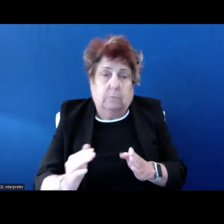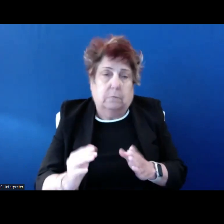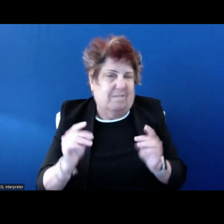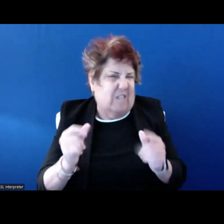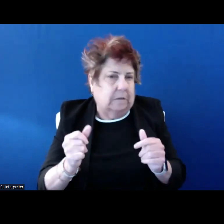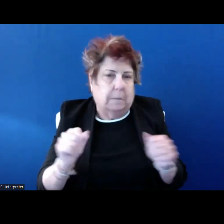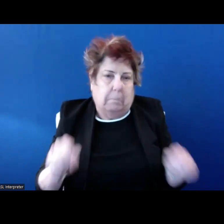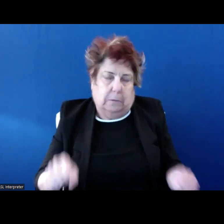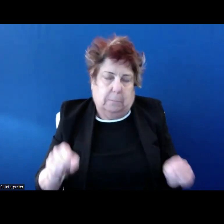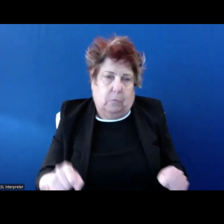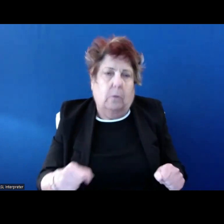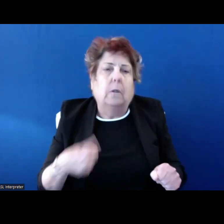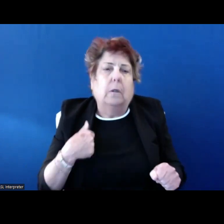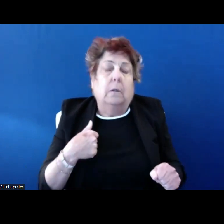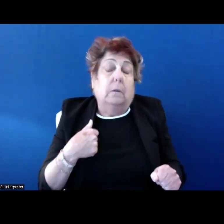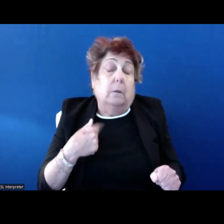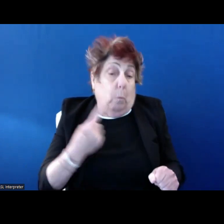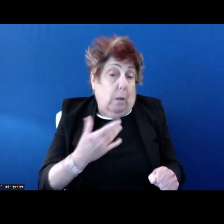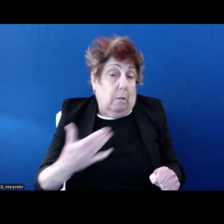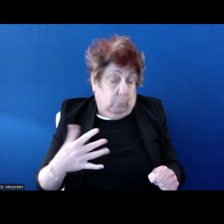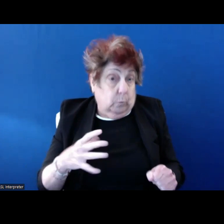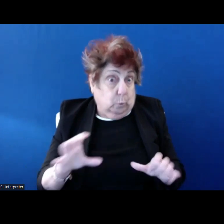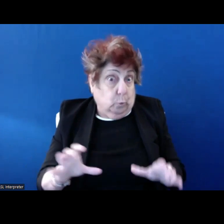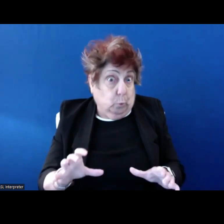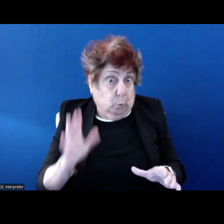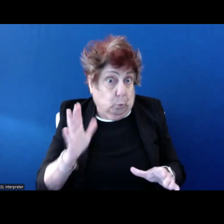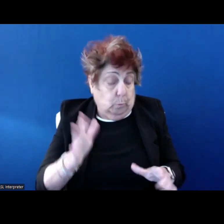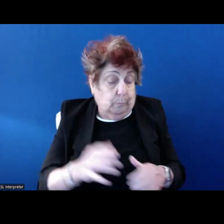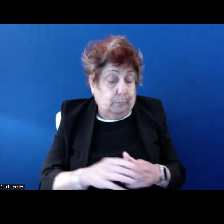is as different states and organizations and individuals